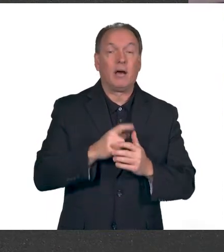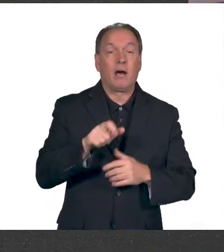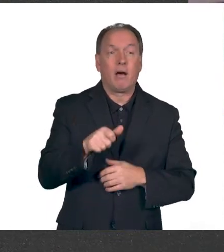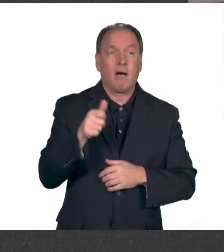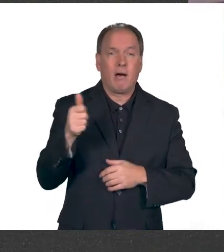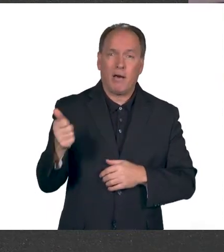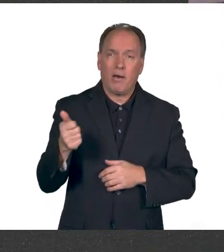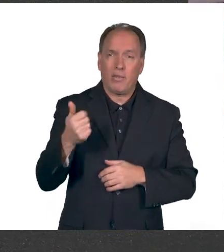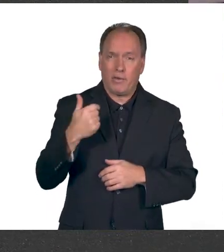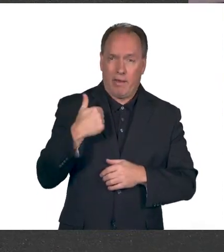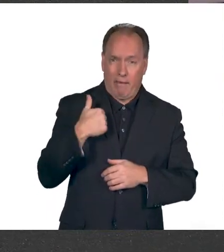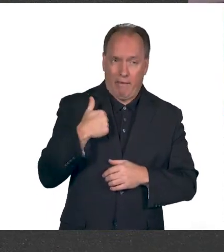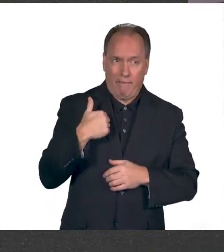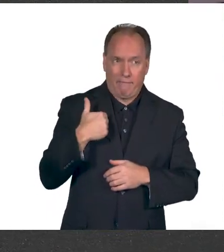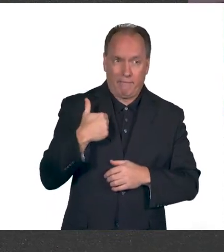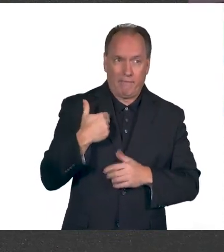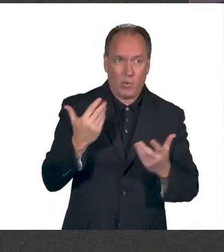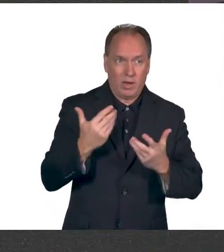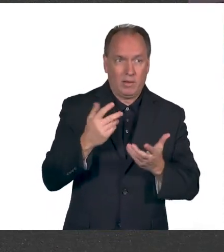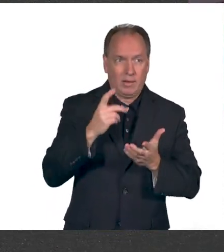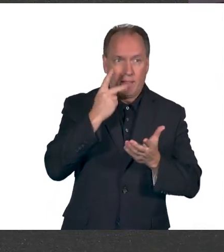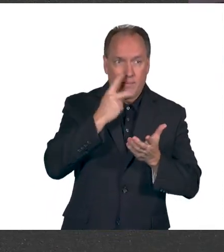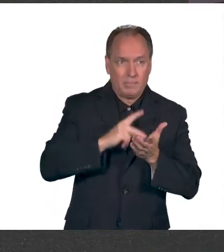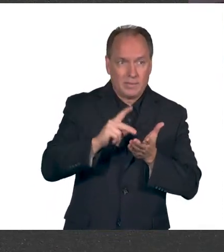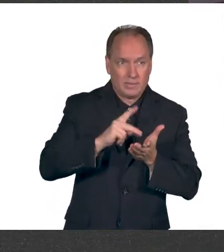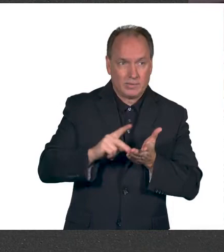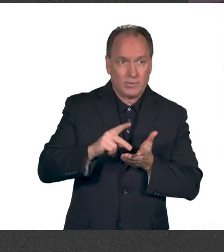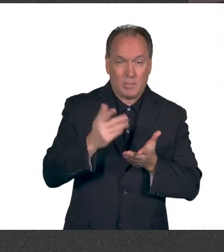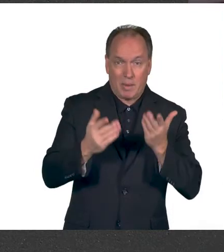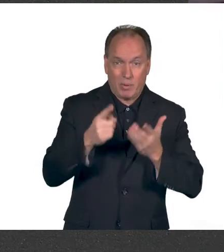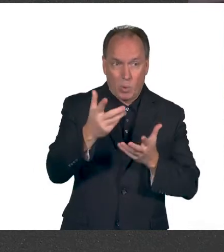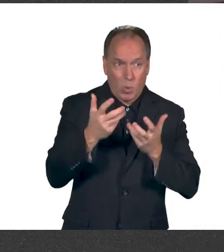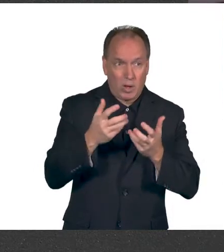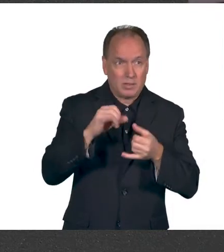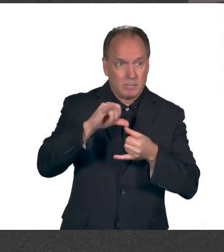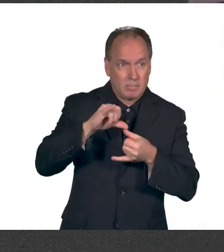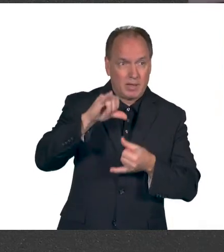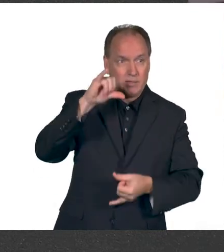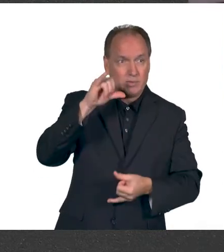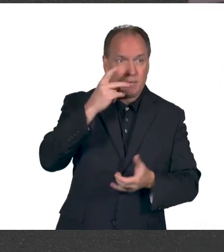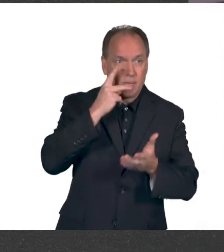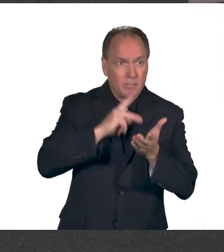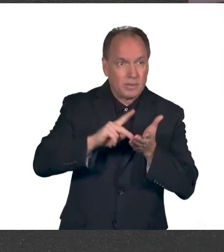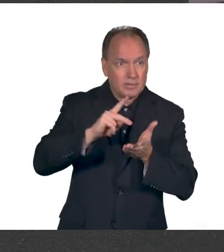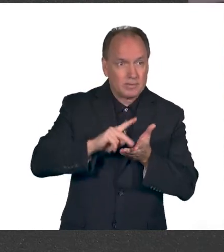One other thing that I have is a pencil, maybe you wanna measure a pencil.